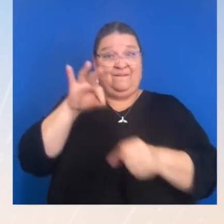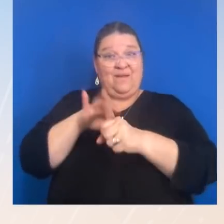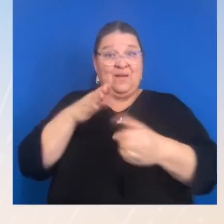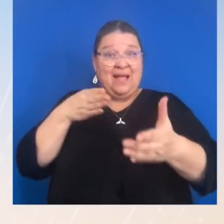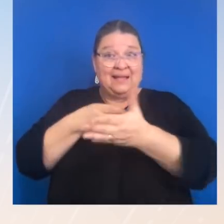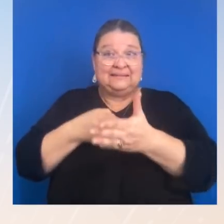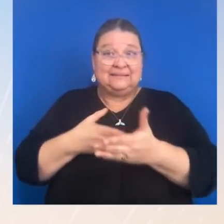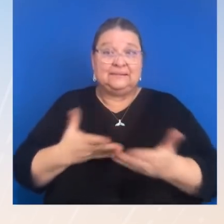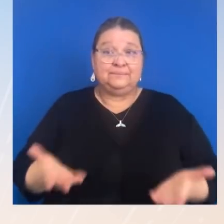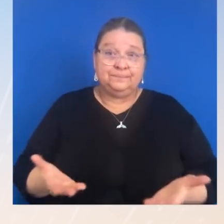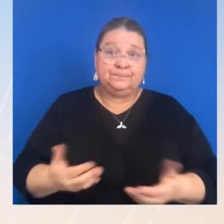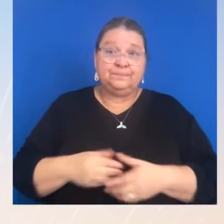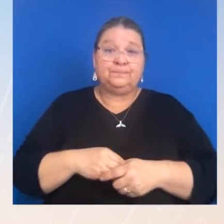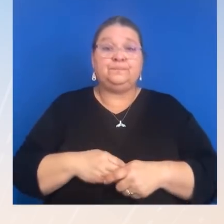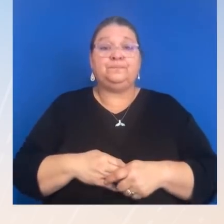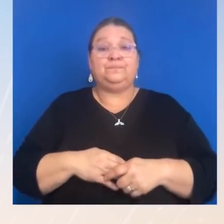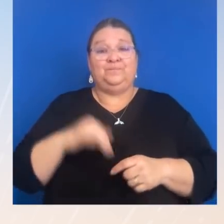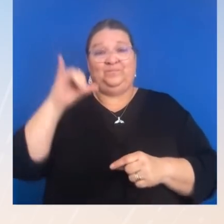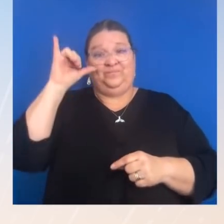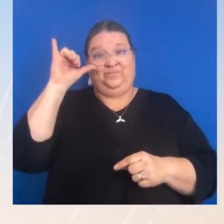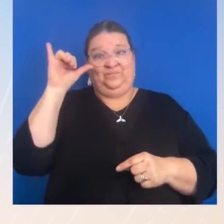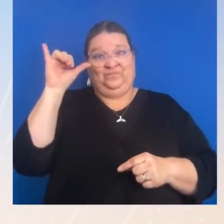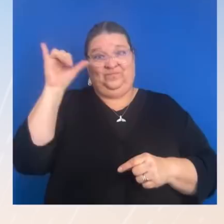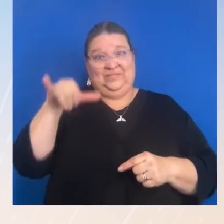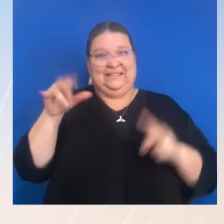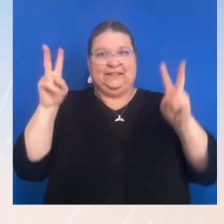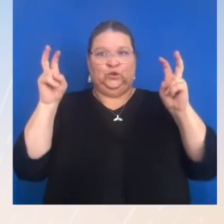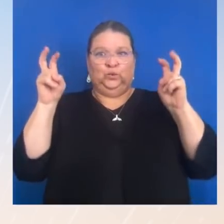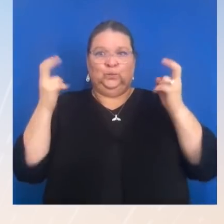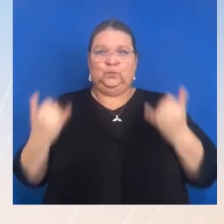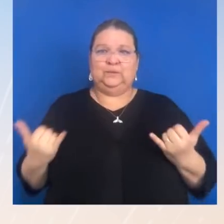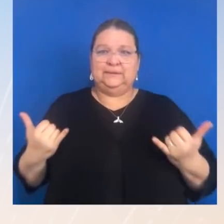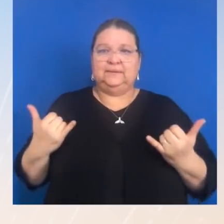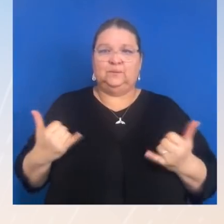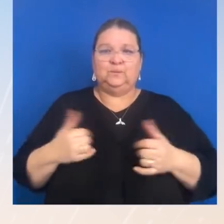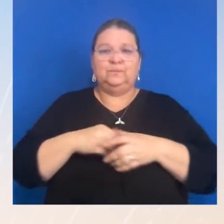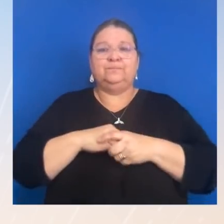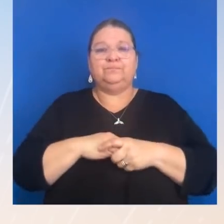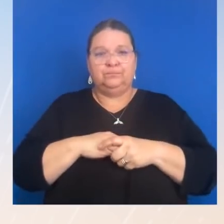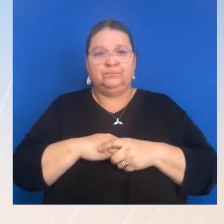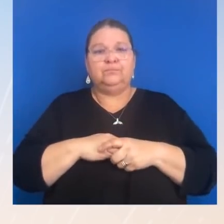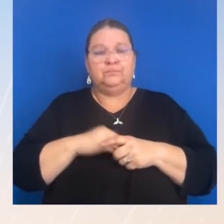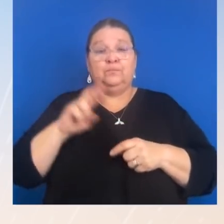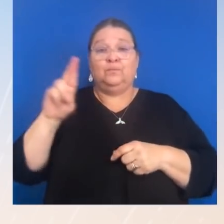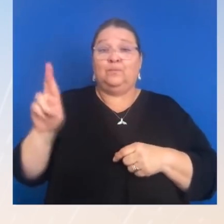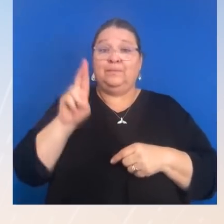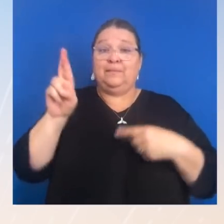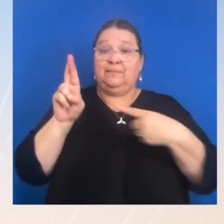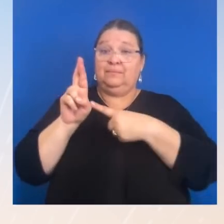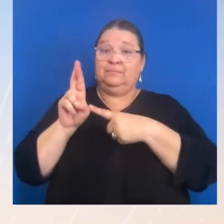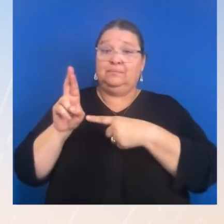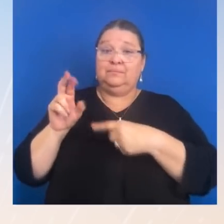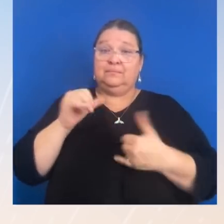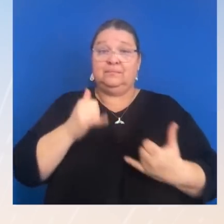So, we also would agree with the statements from Republicans in the Senate, like Senator Grassley, who have said that senators should not degrade their advice